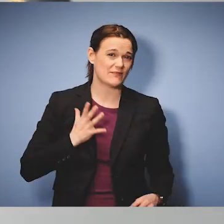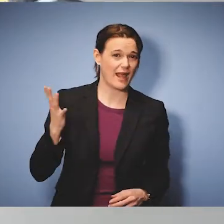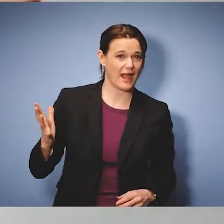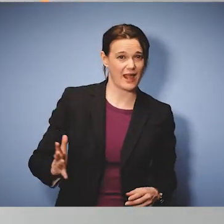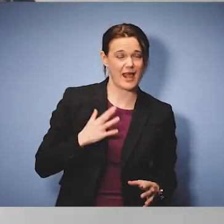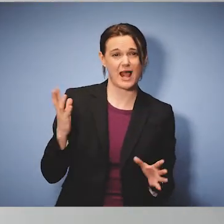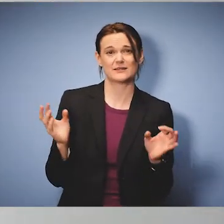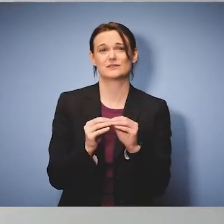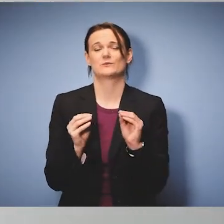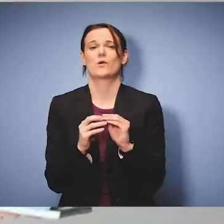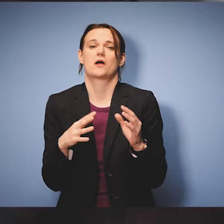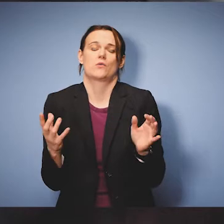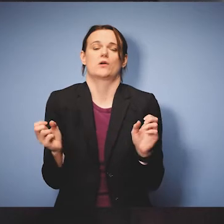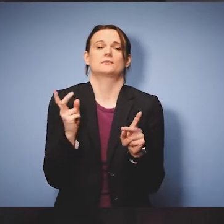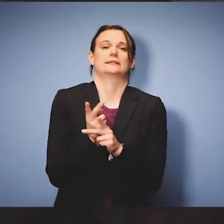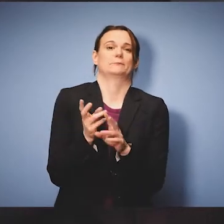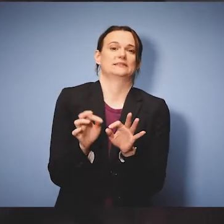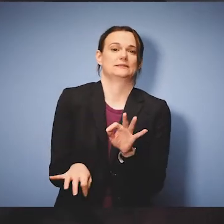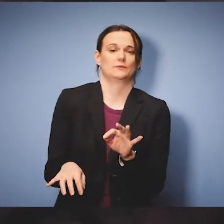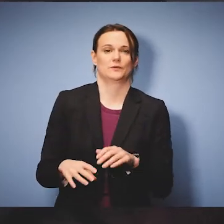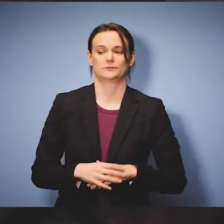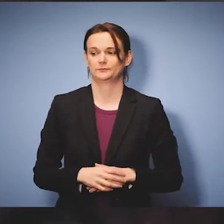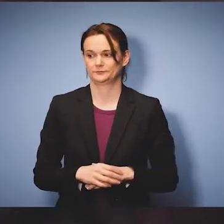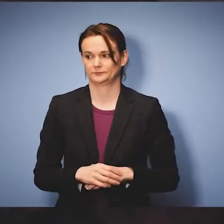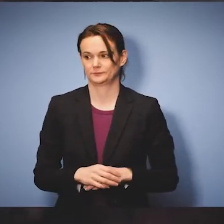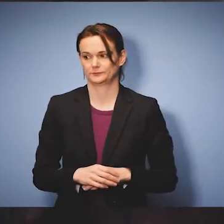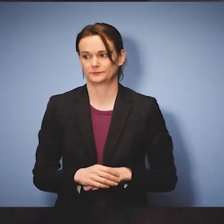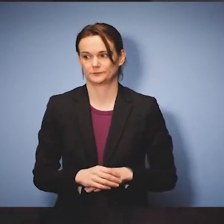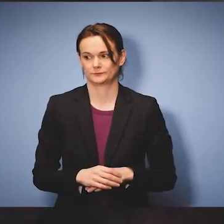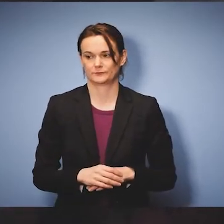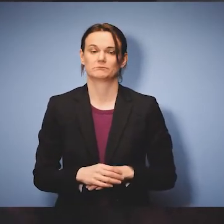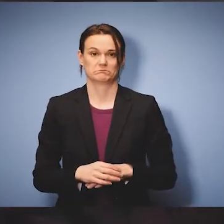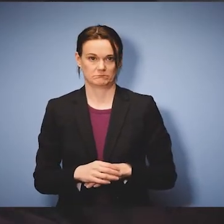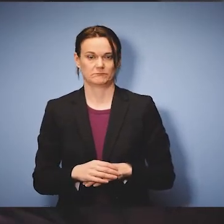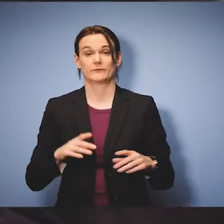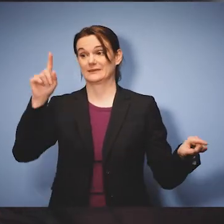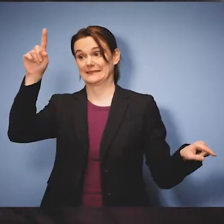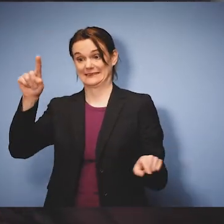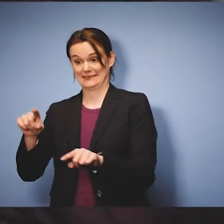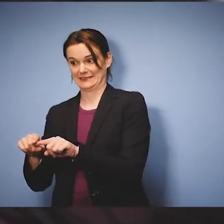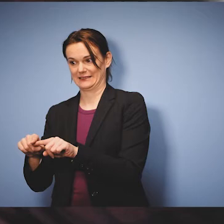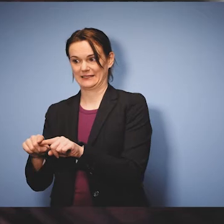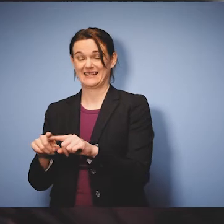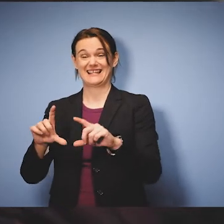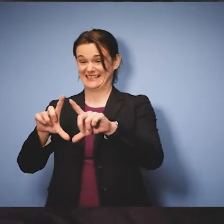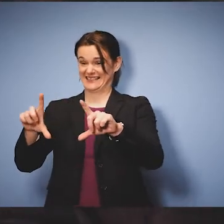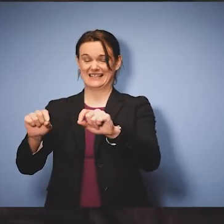but this is a very great start. So we're gonna start in this corner below. And a tip I have is to avoid all of your electrical boxes.